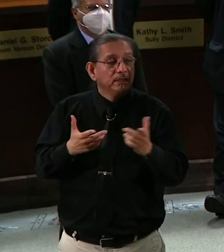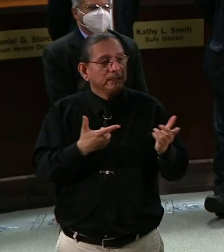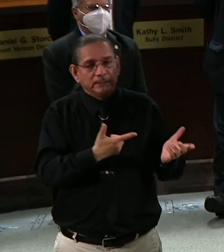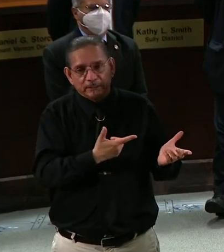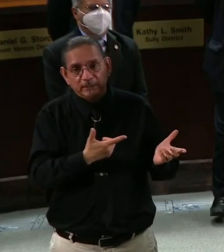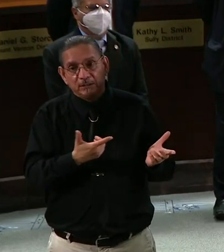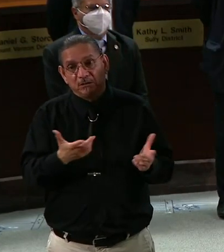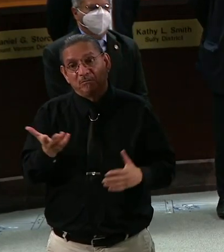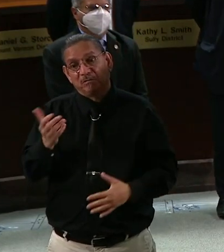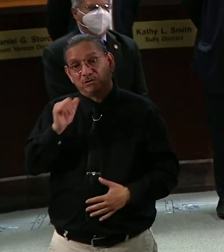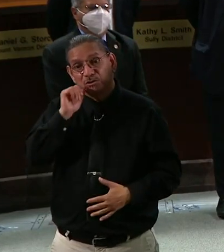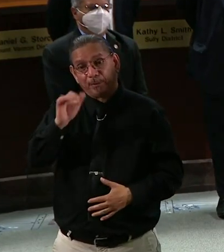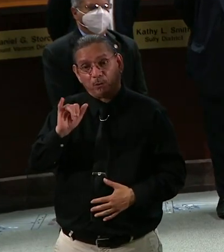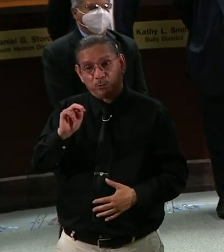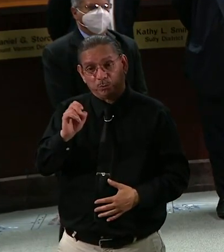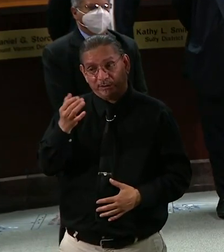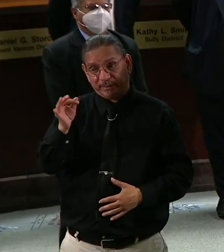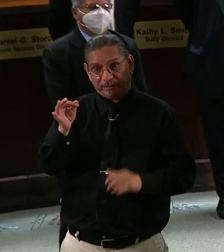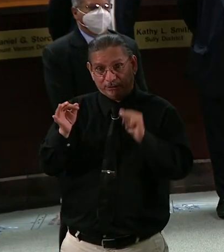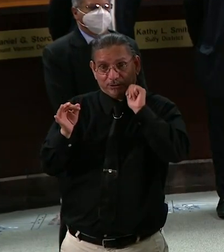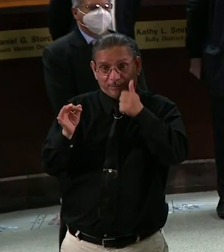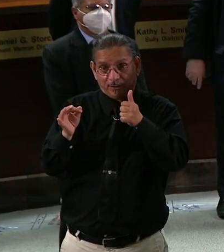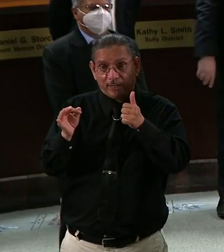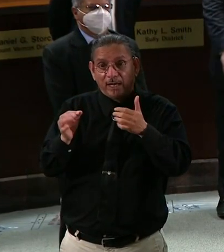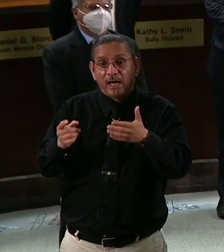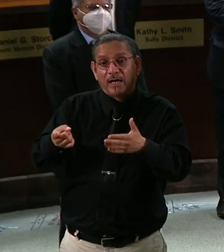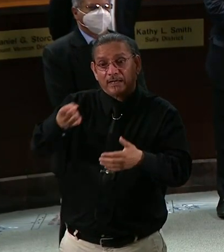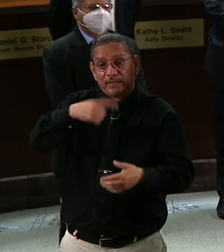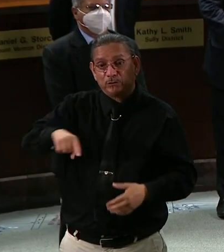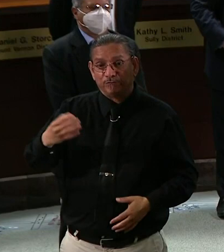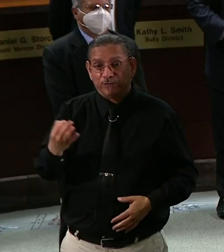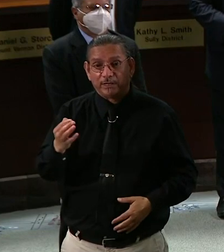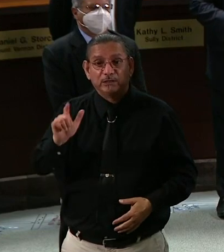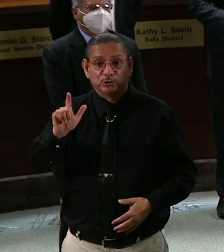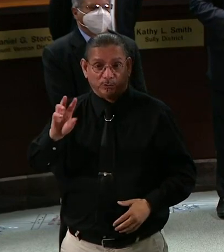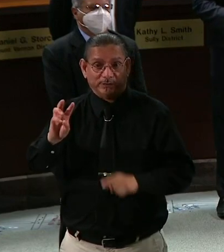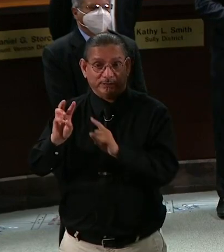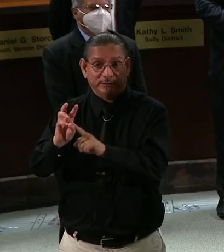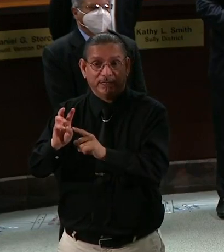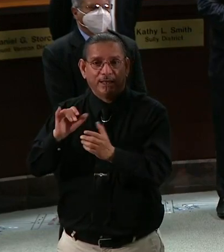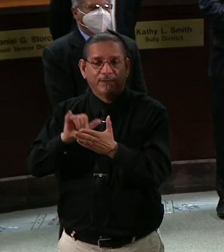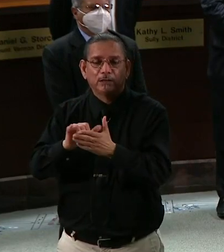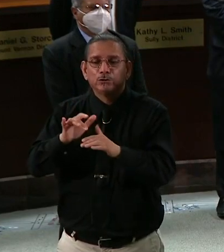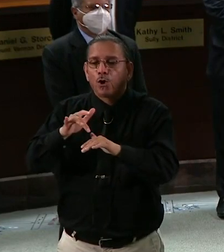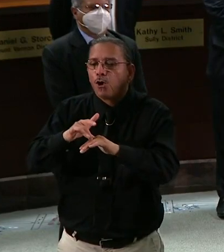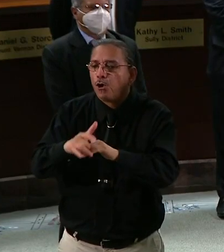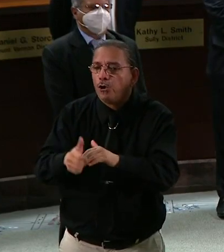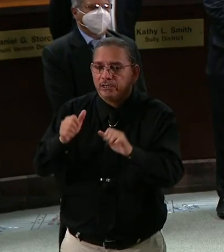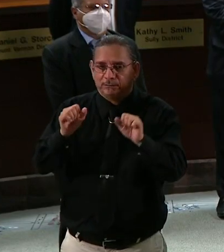FACE THREE I WILL START TO IS THE NINETEENTH OF NEXT FRIDAY